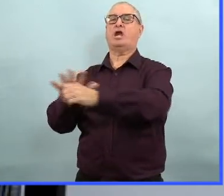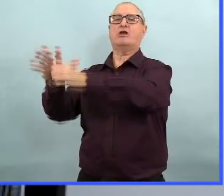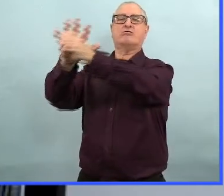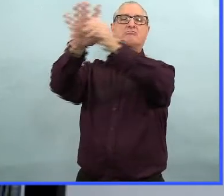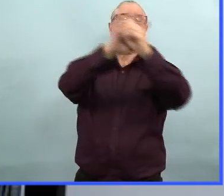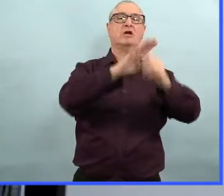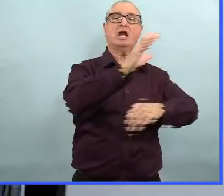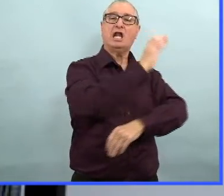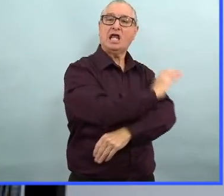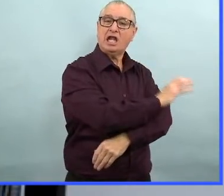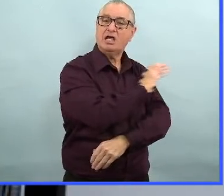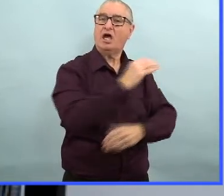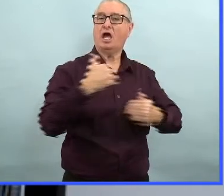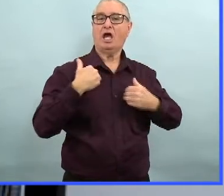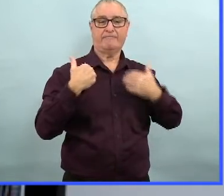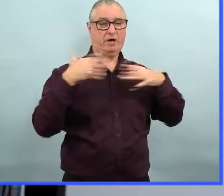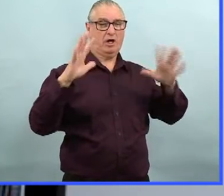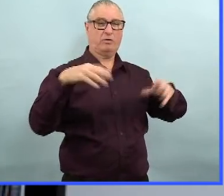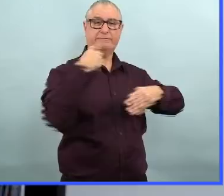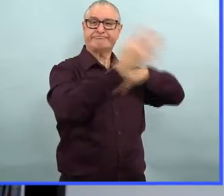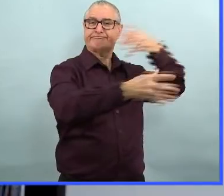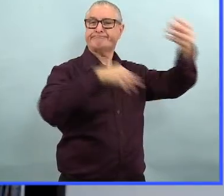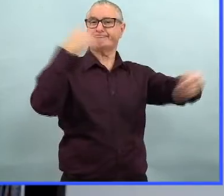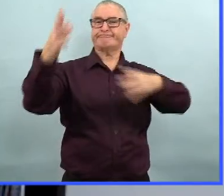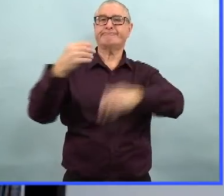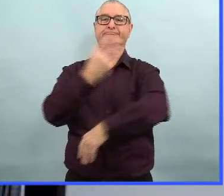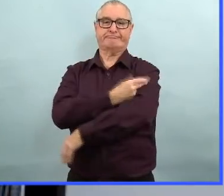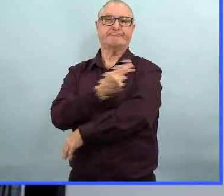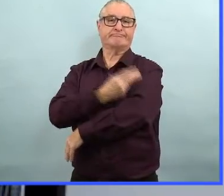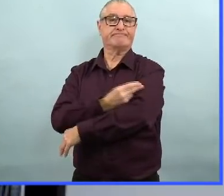in response to the rapidly increasing transmission of omicron however